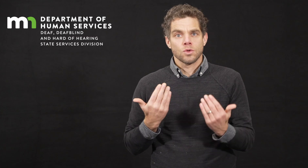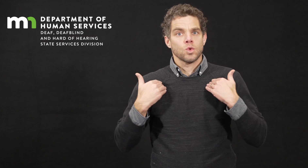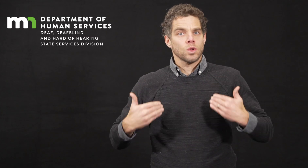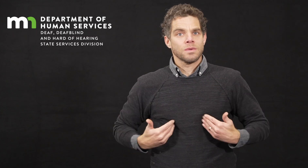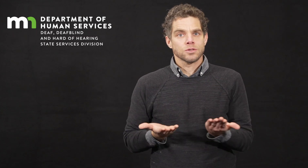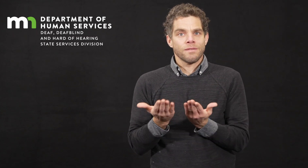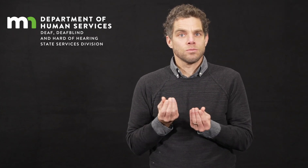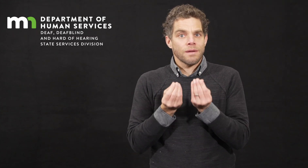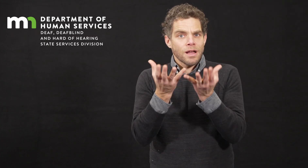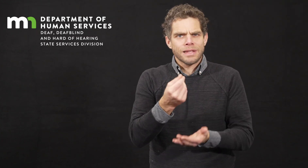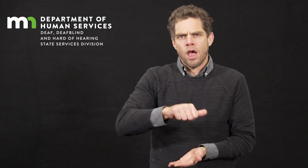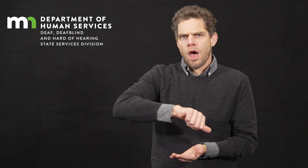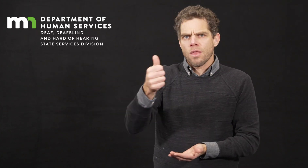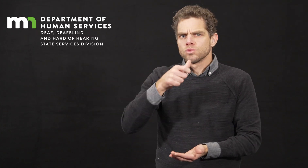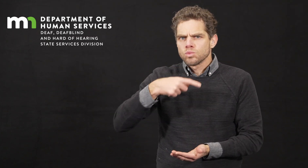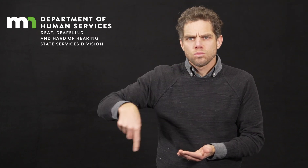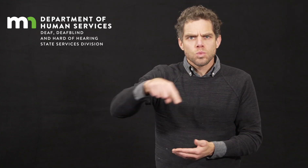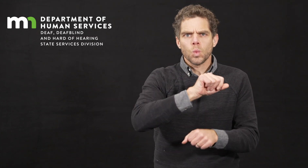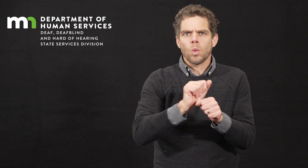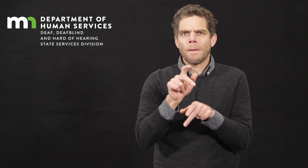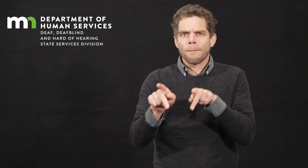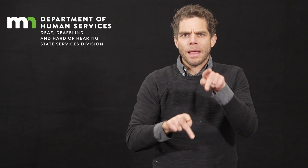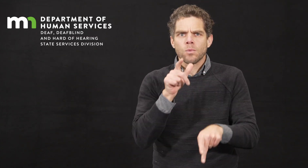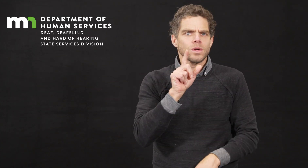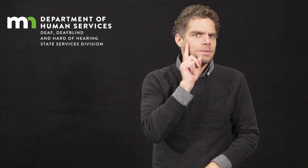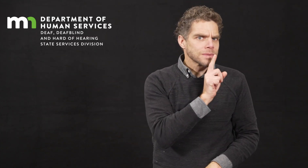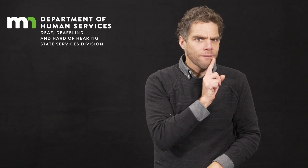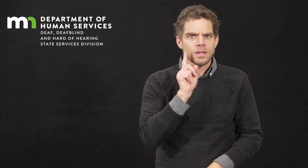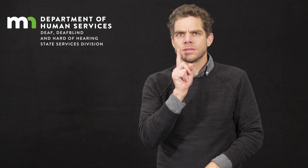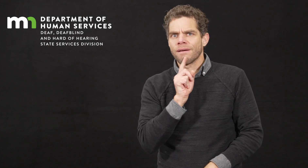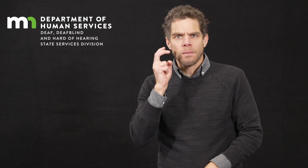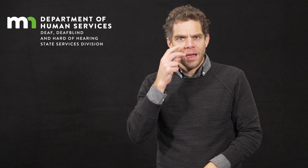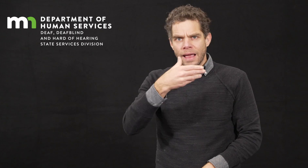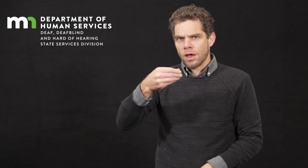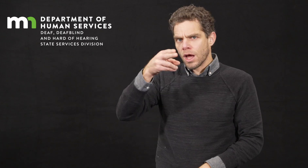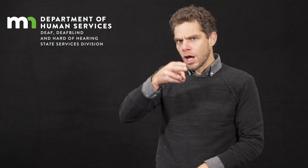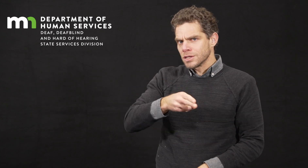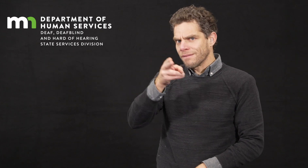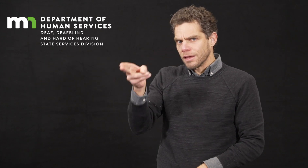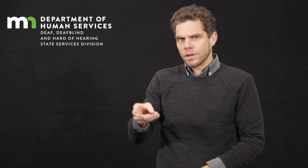human service providers and others who work with people who are deaf, deafblind and hard of hearing.